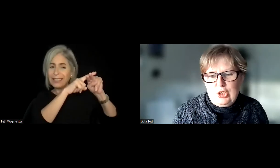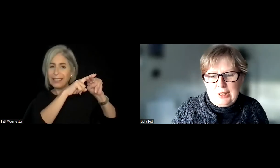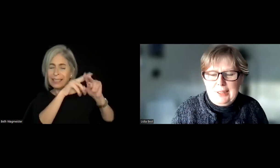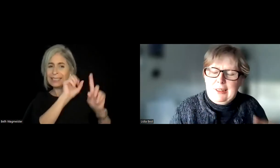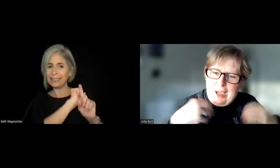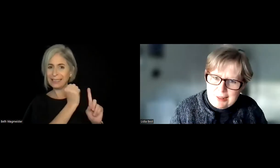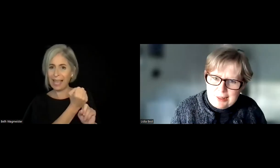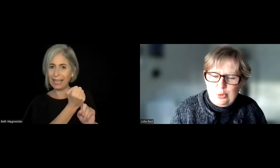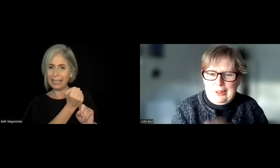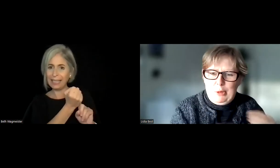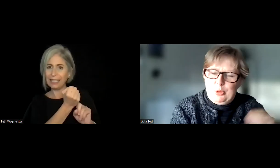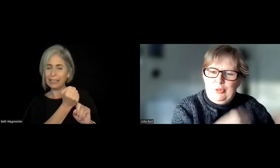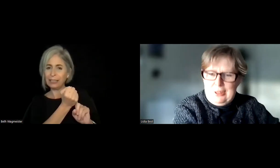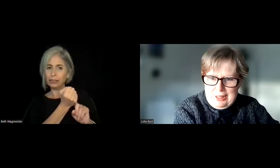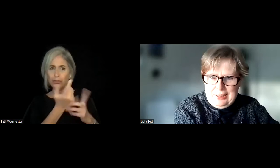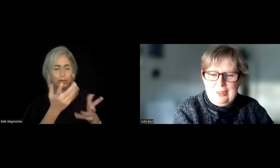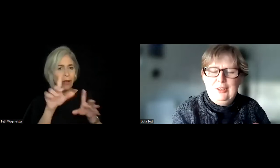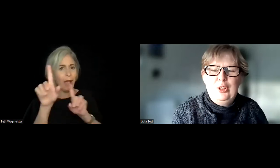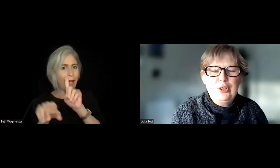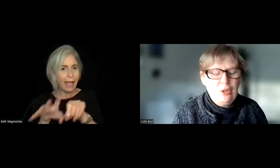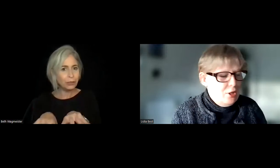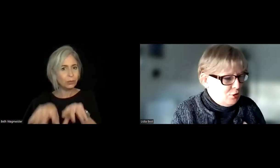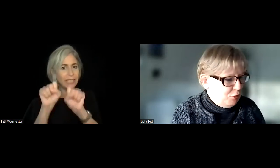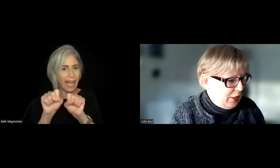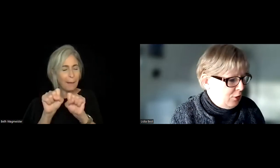and actually if